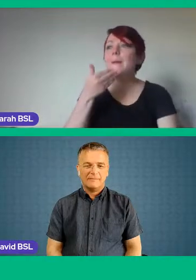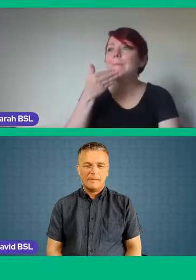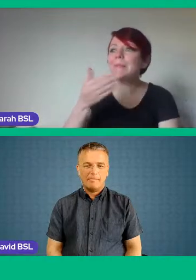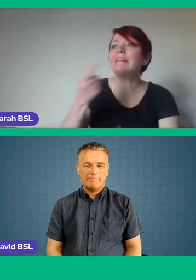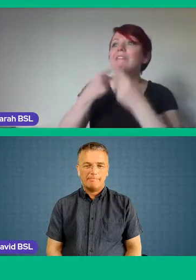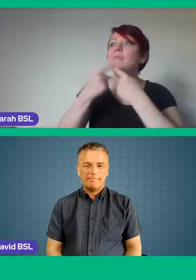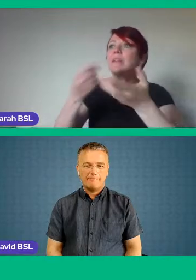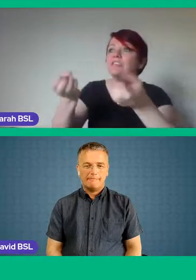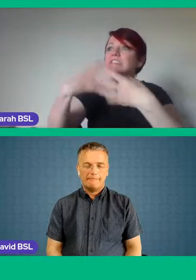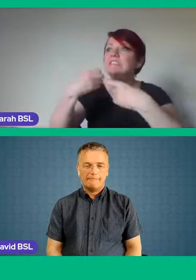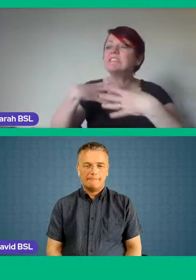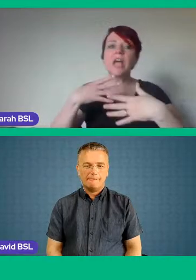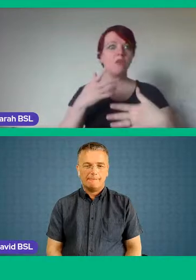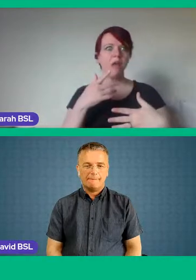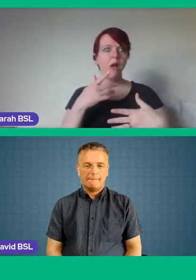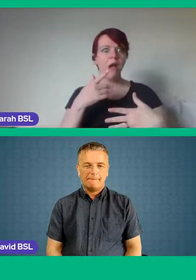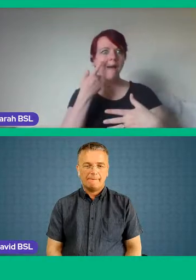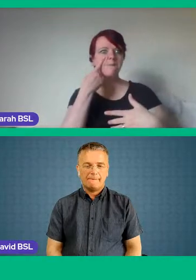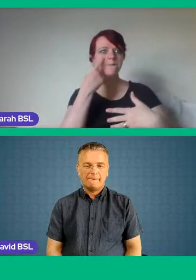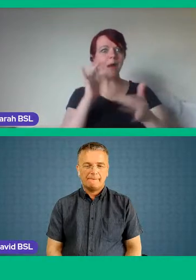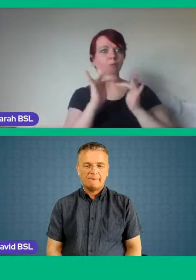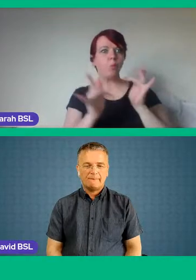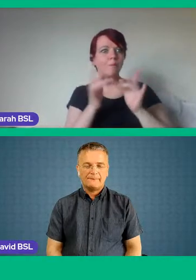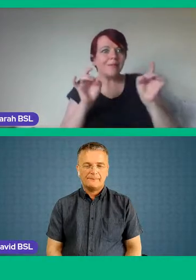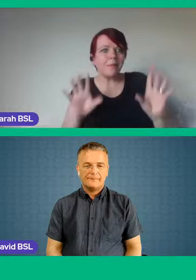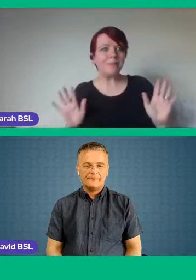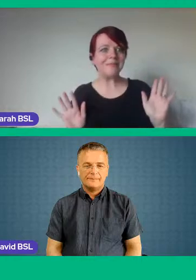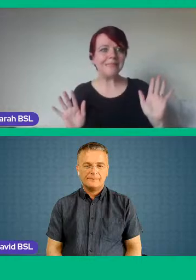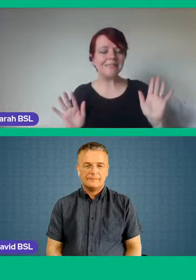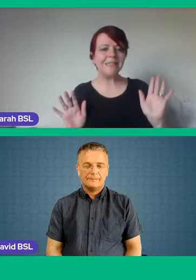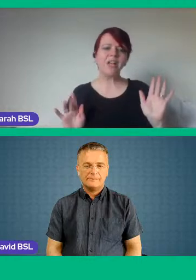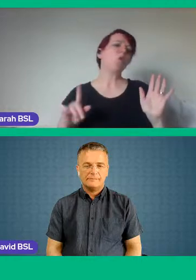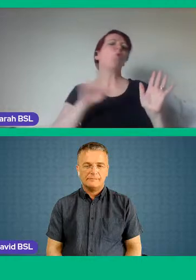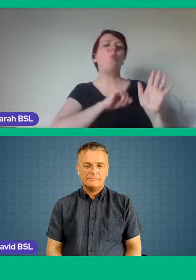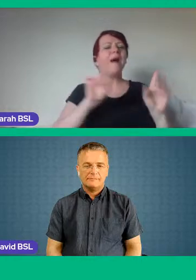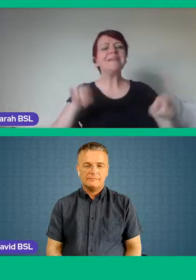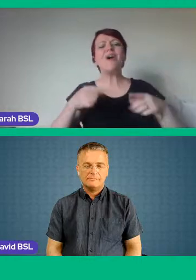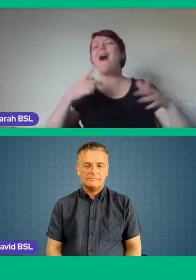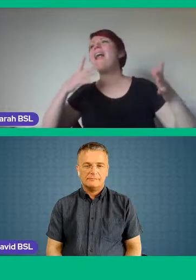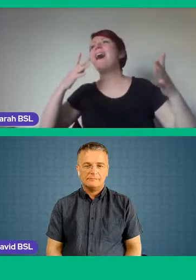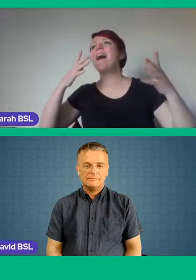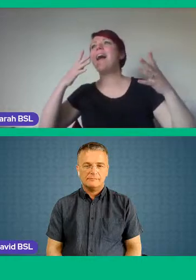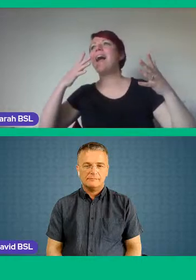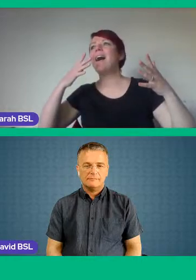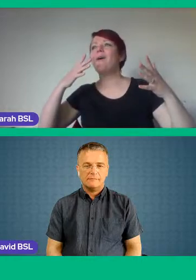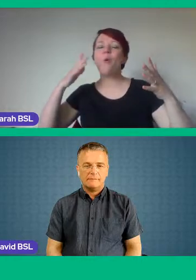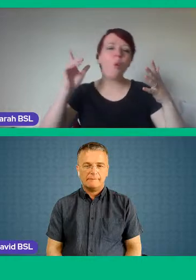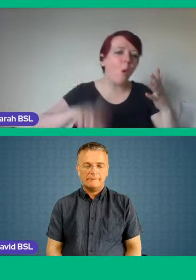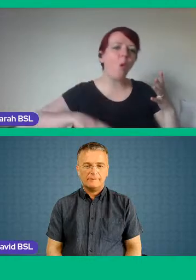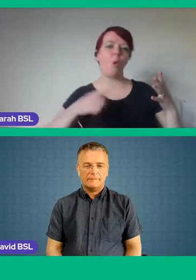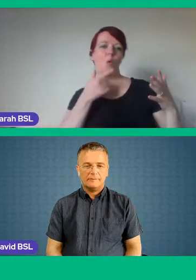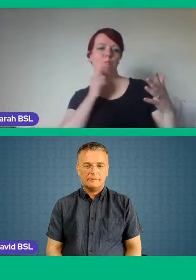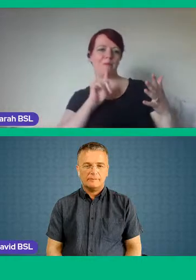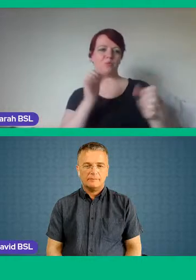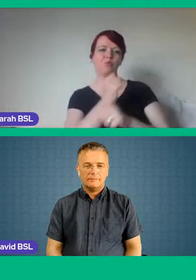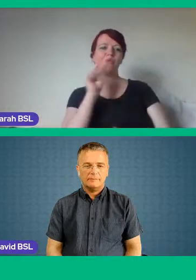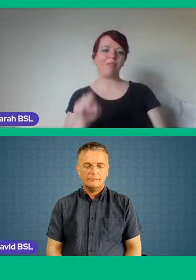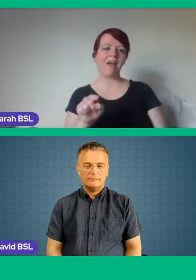I did not have to email anybody, or ask, I got it from the website. So why can people not do that?